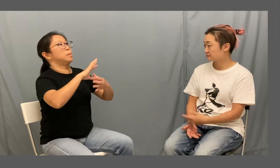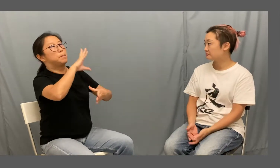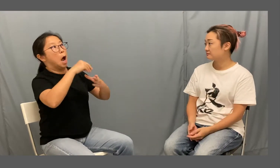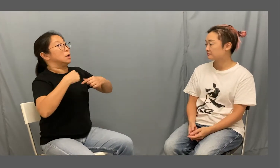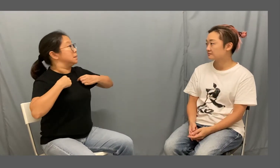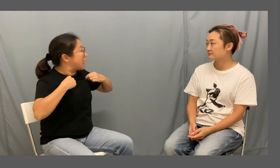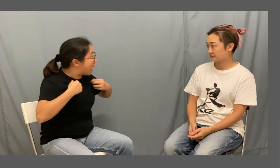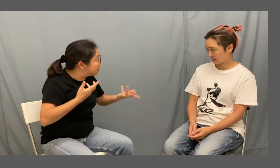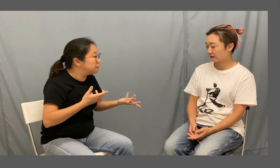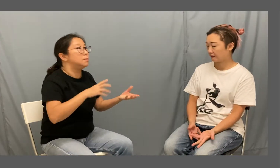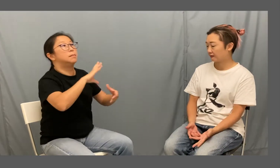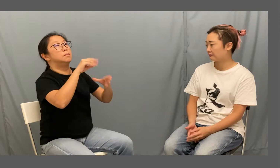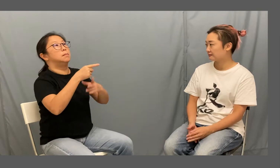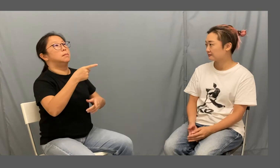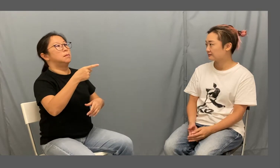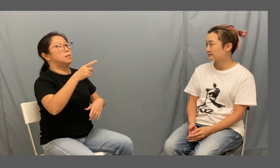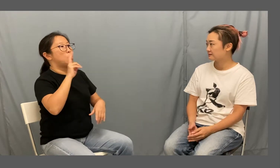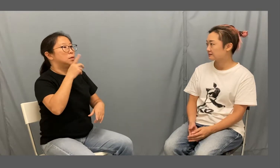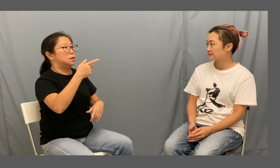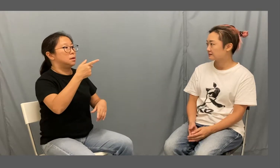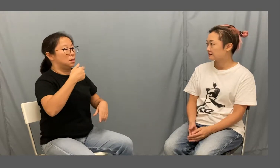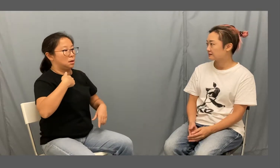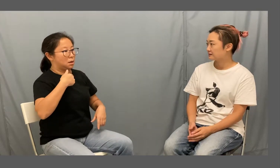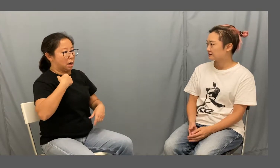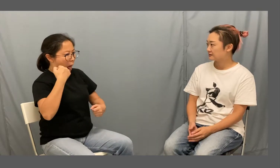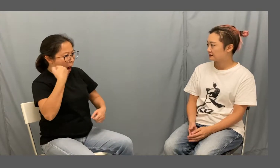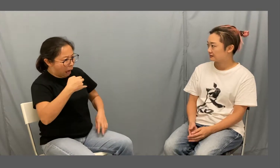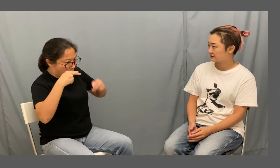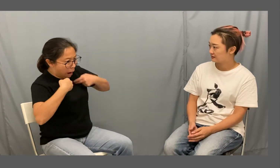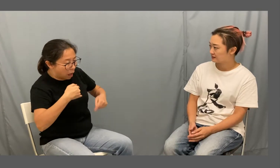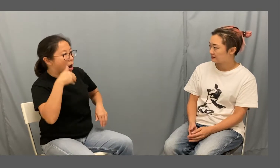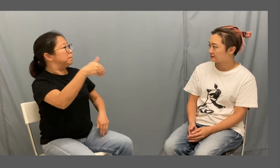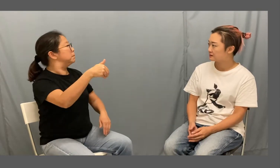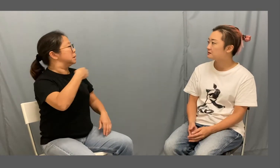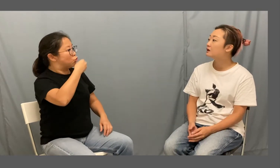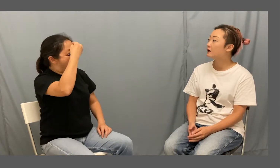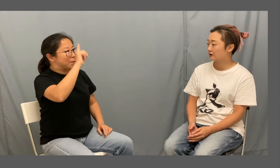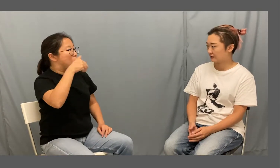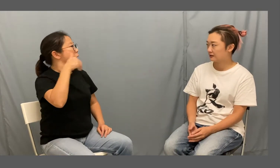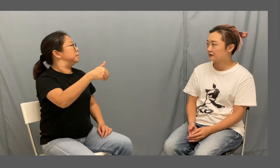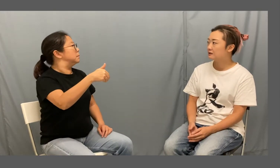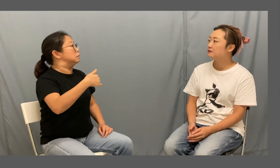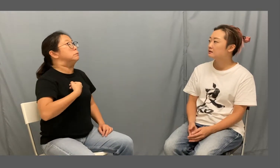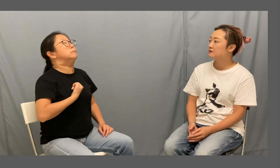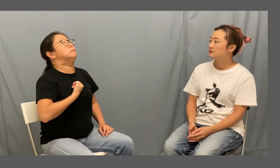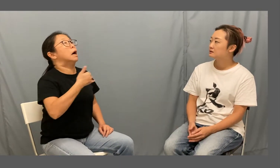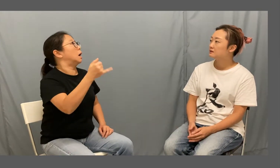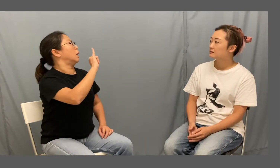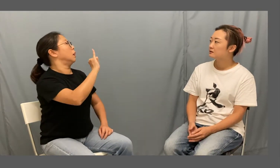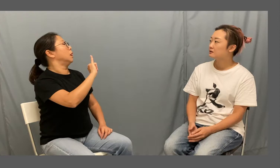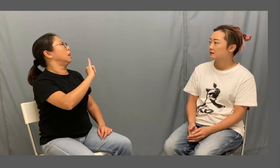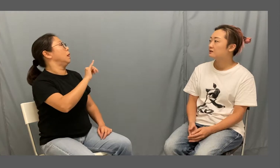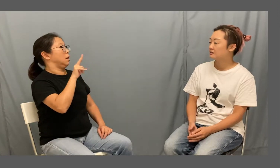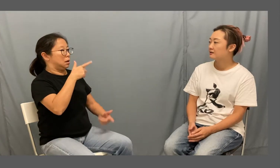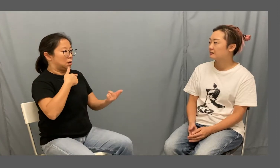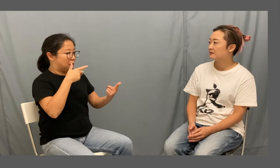professional attire As a Deaf interpreter, I learnt that I have to say "no" and turn down jobs Don't force yourself to take up mission impossible